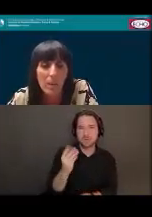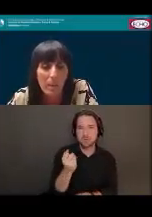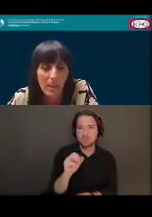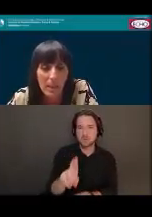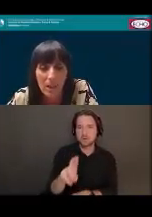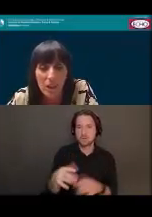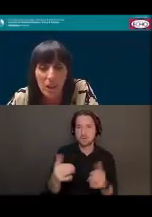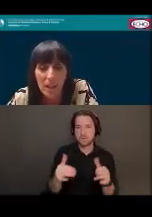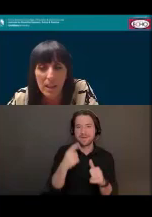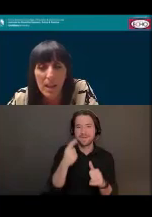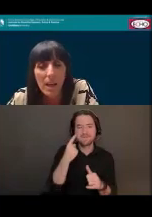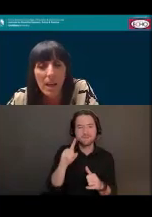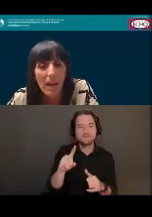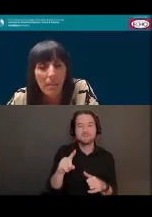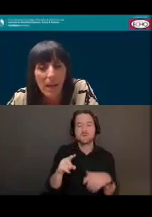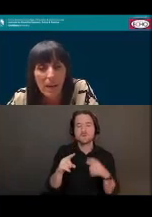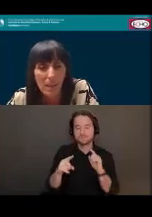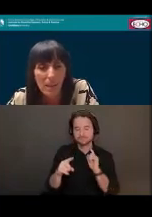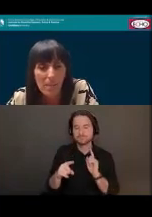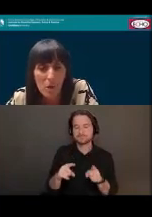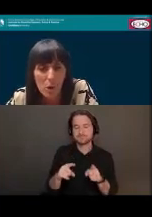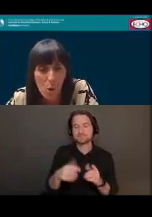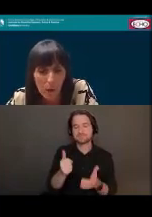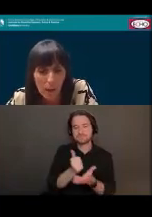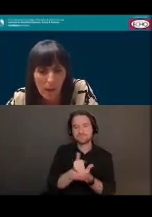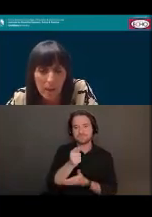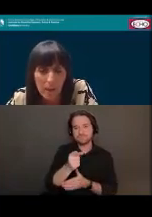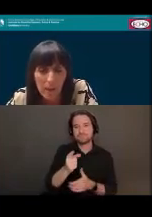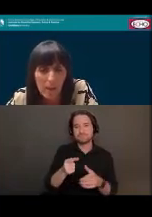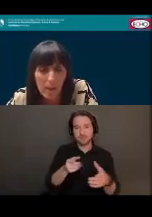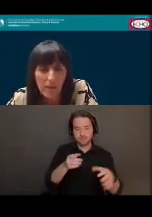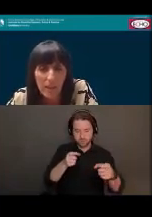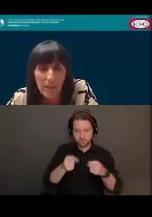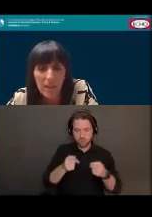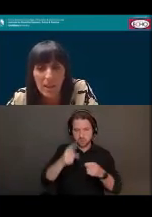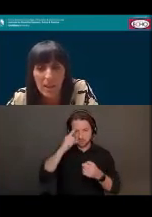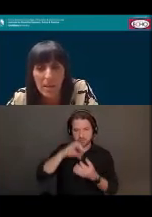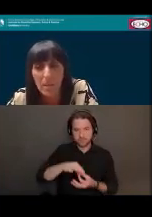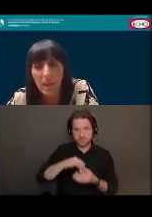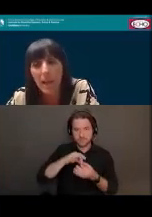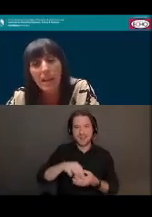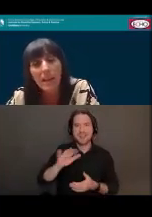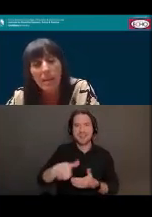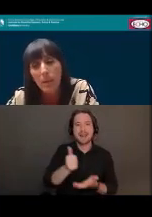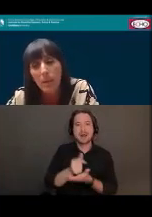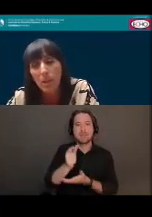repetition helps them organize their nervous system and emerge